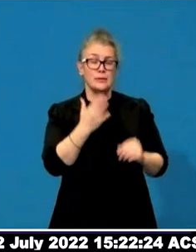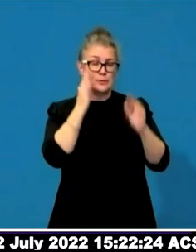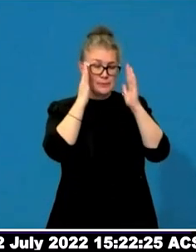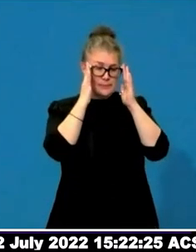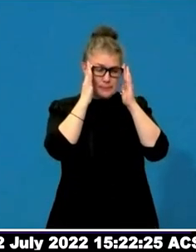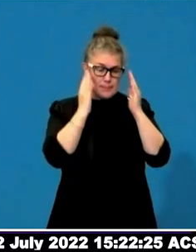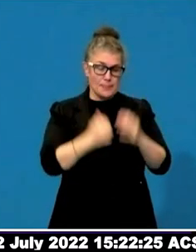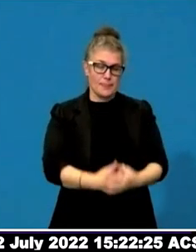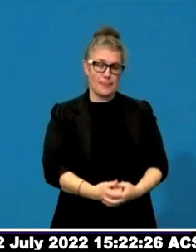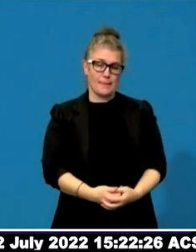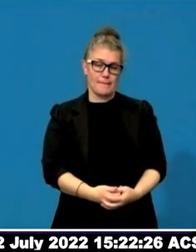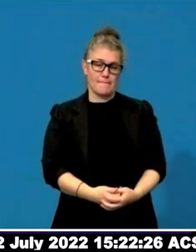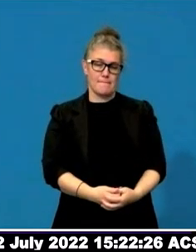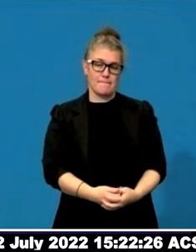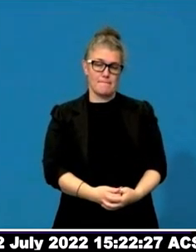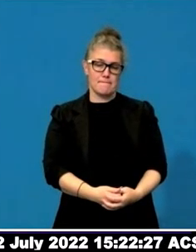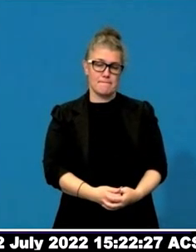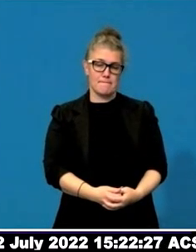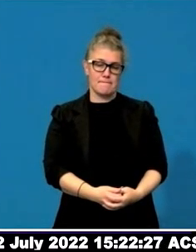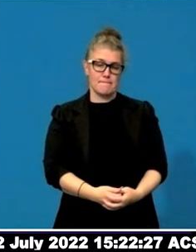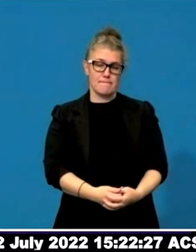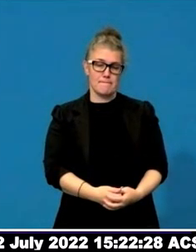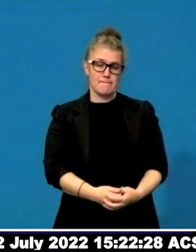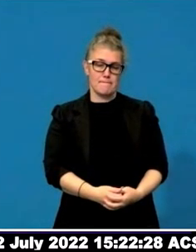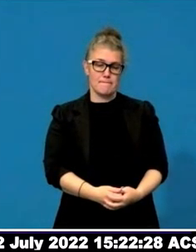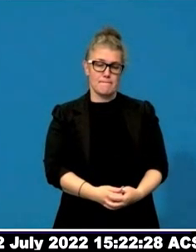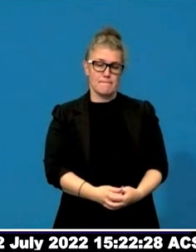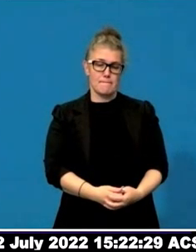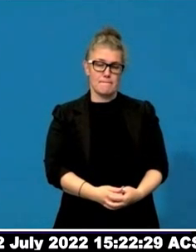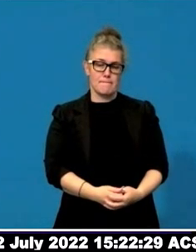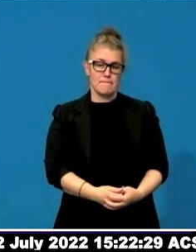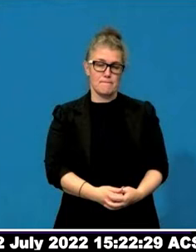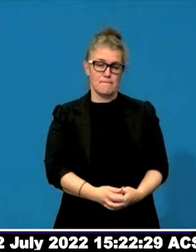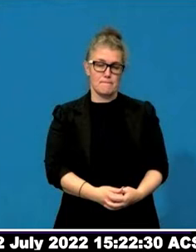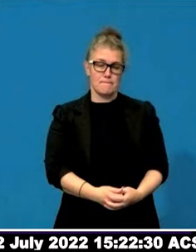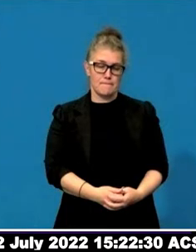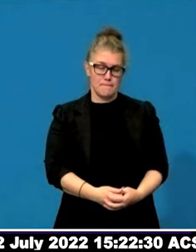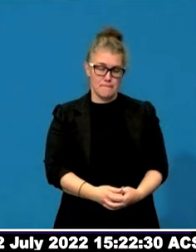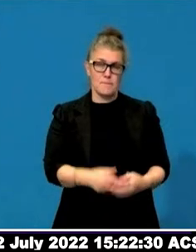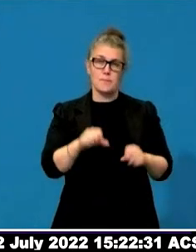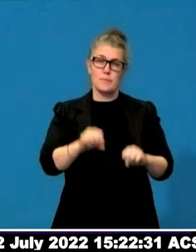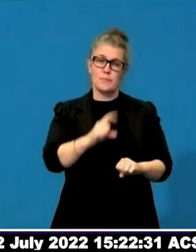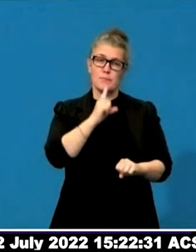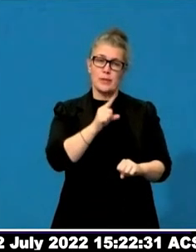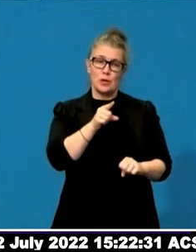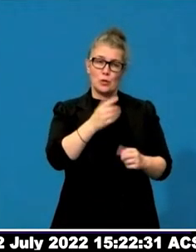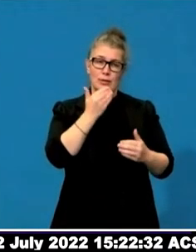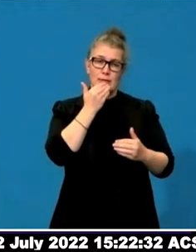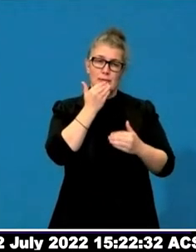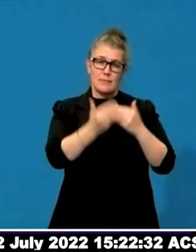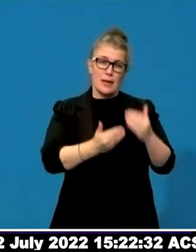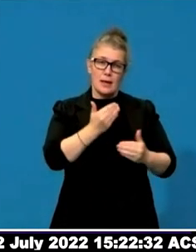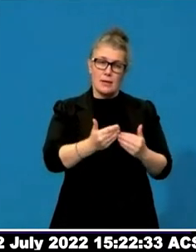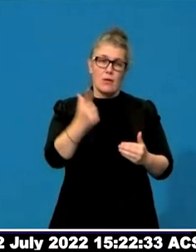You explain why you use the designation "cultural services provider"